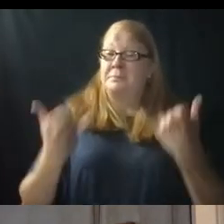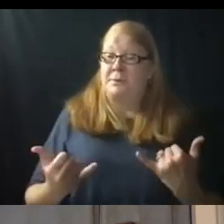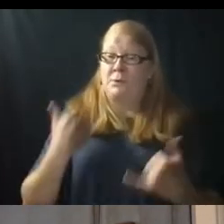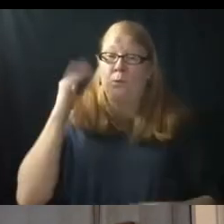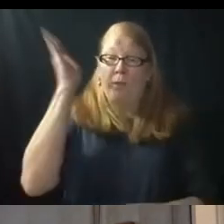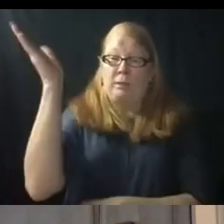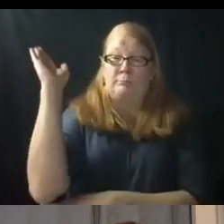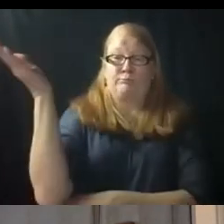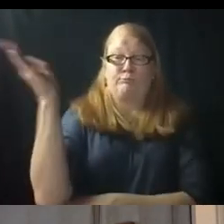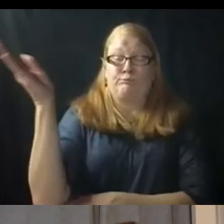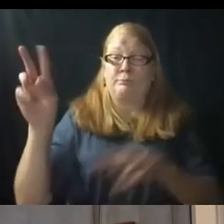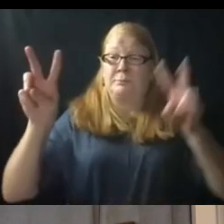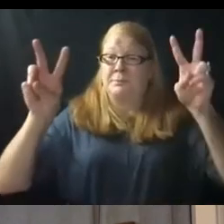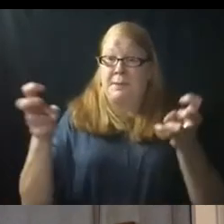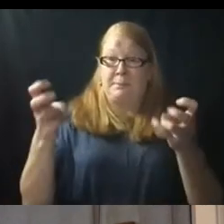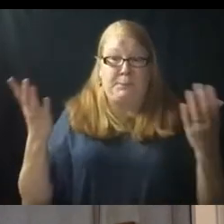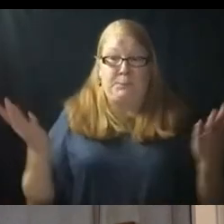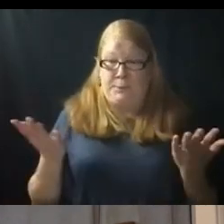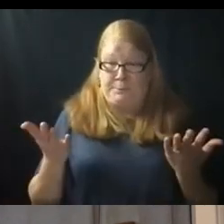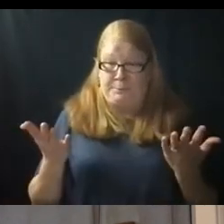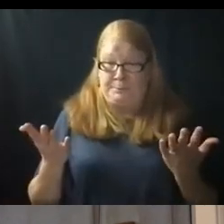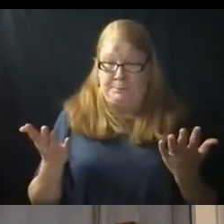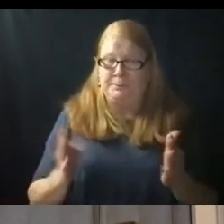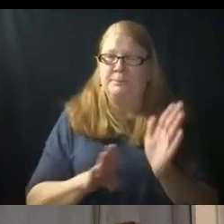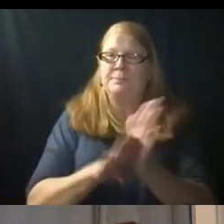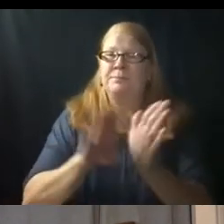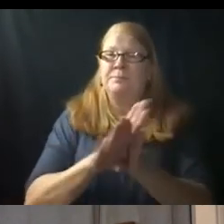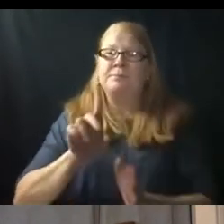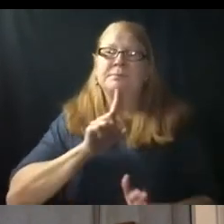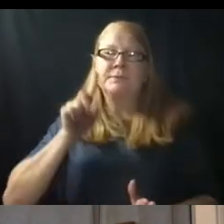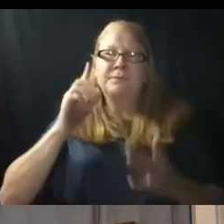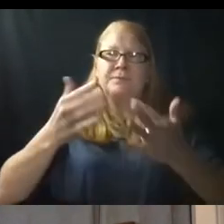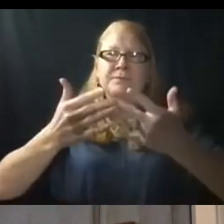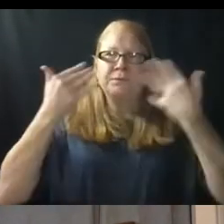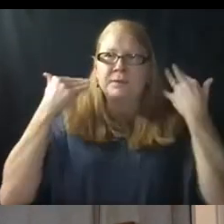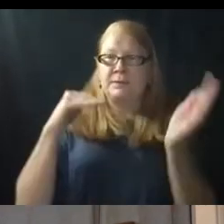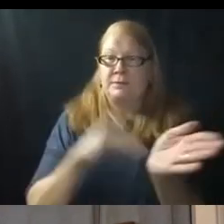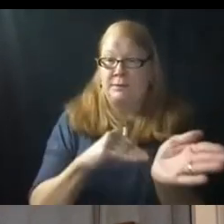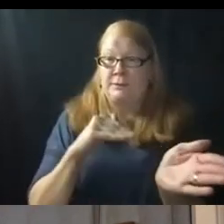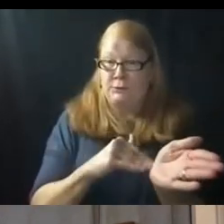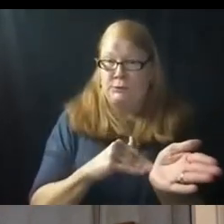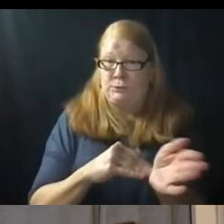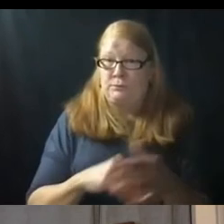Today, we will be presenting on the topic of Developing Deaf-Friendly Physicians: